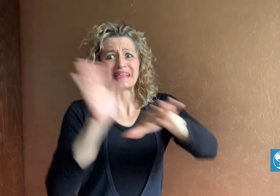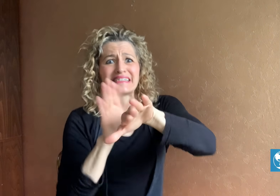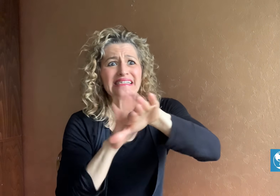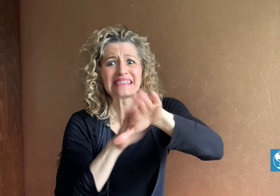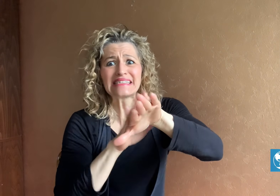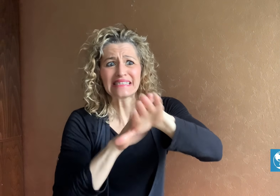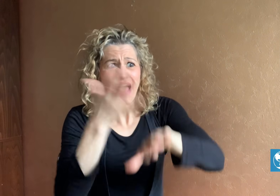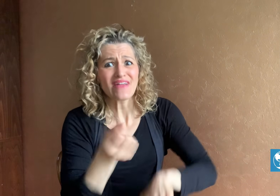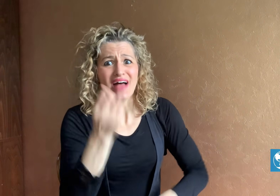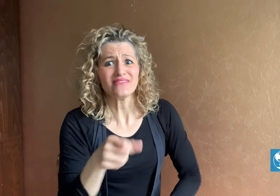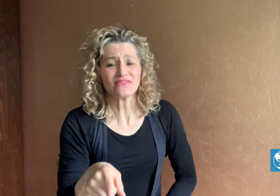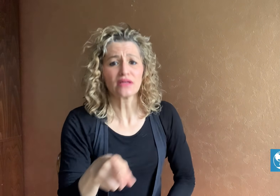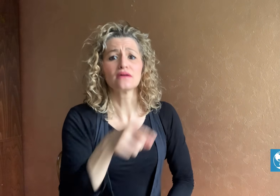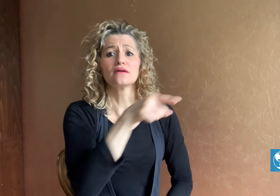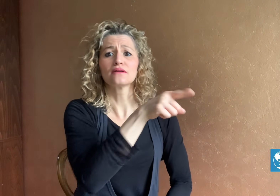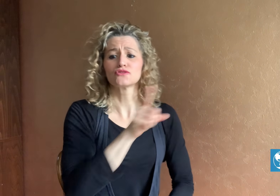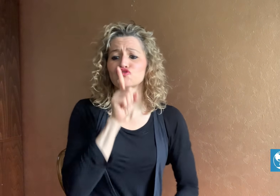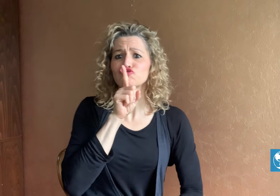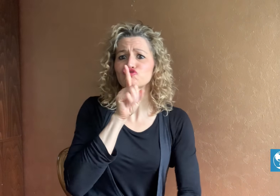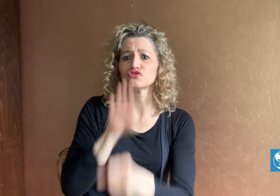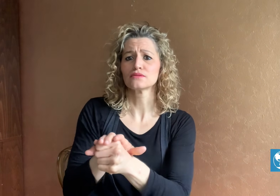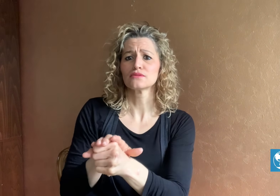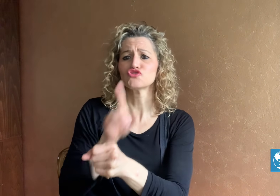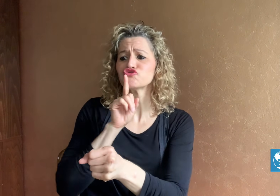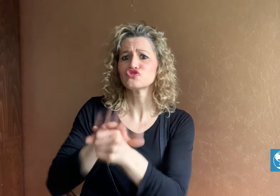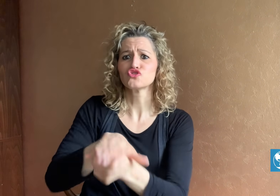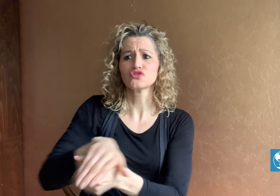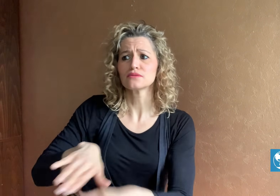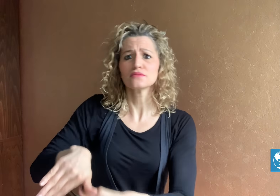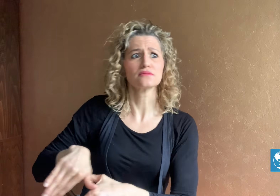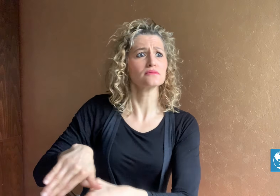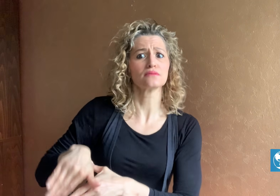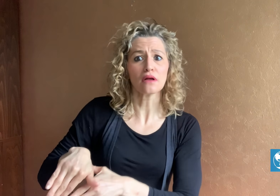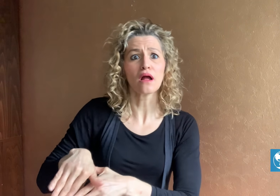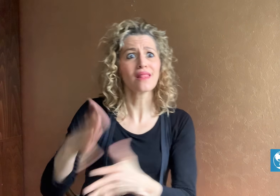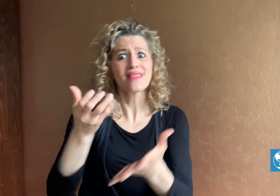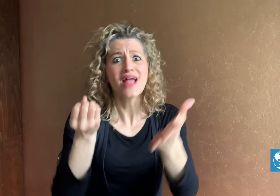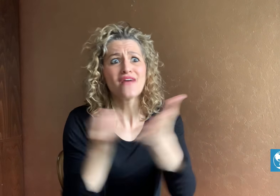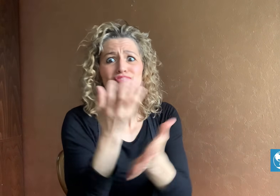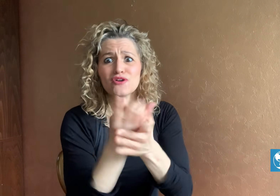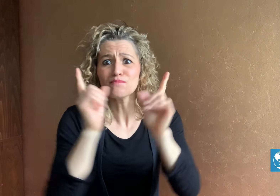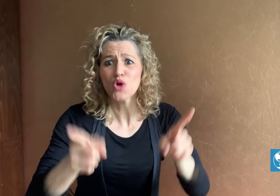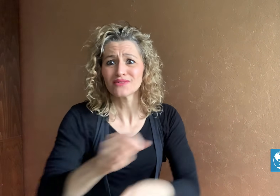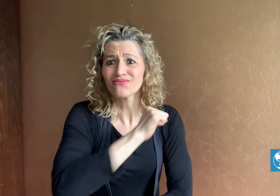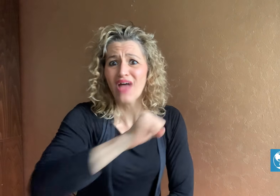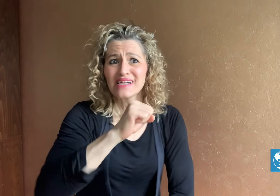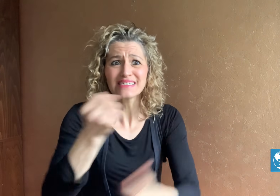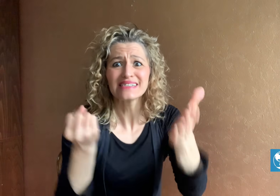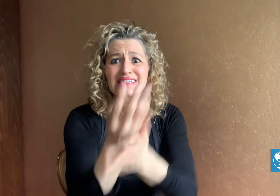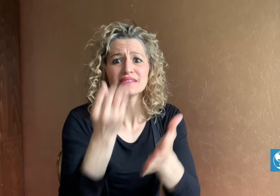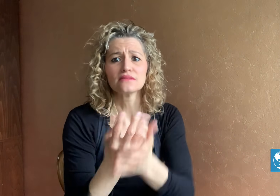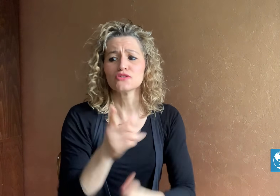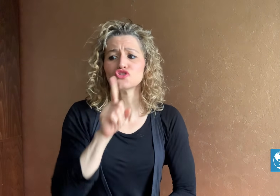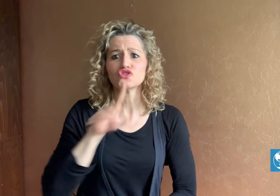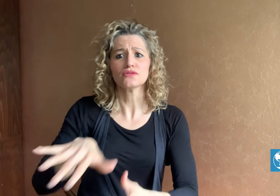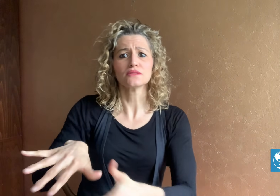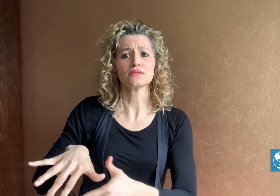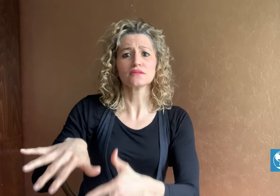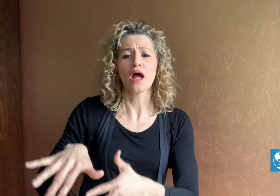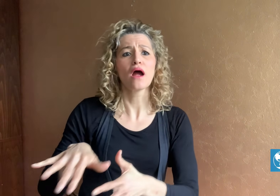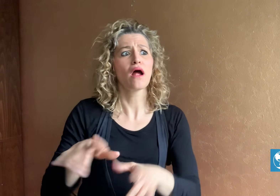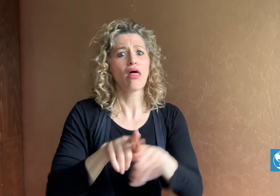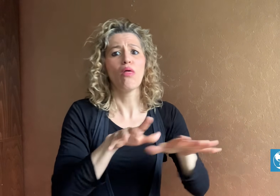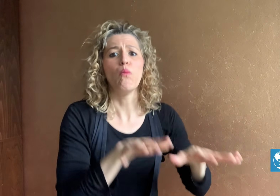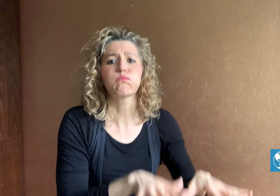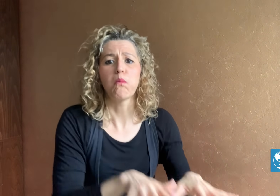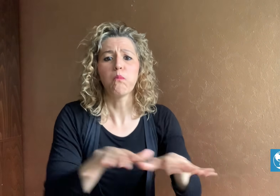and informing the public wan't acted upon quickly.